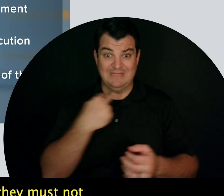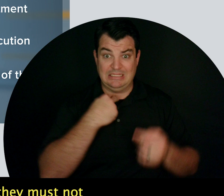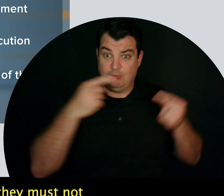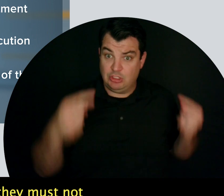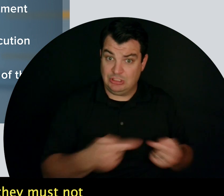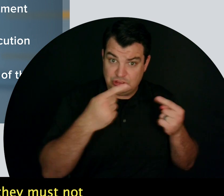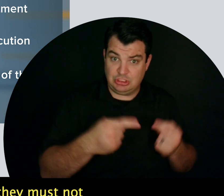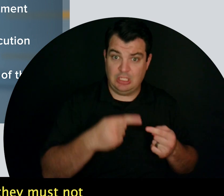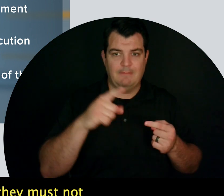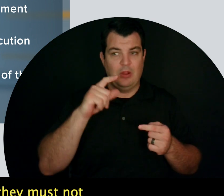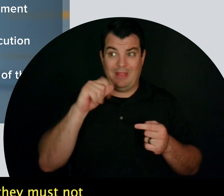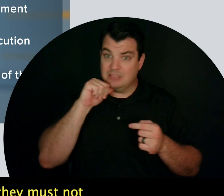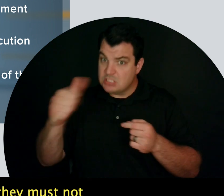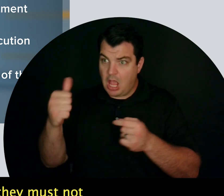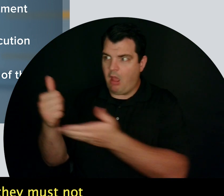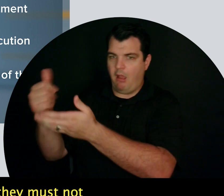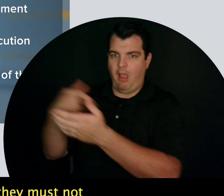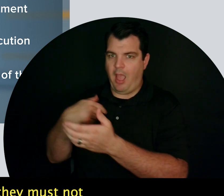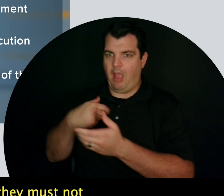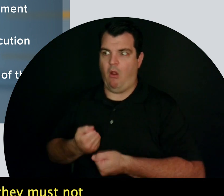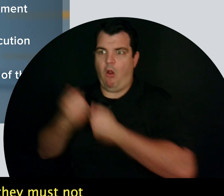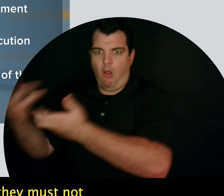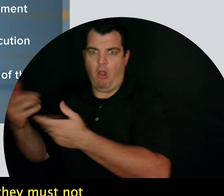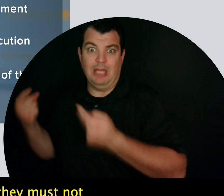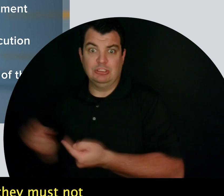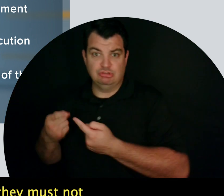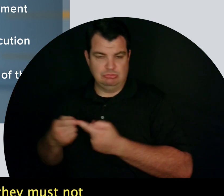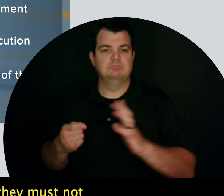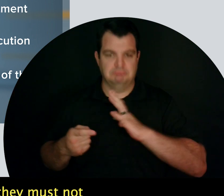If the victim is injured, they must not have contributed to the injury.